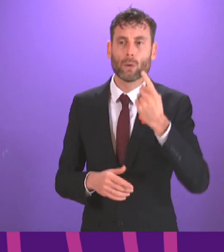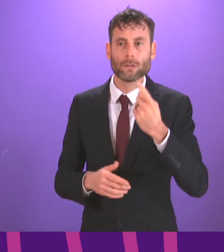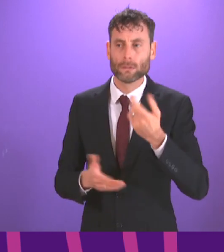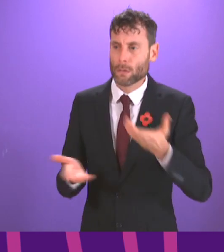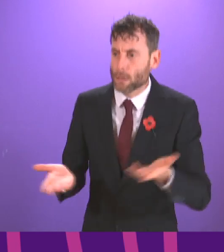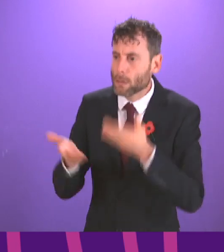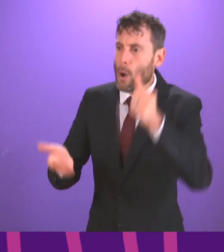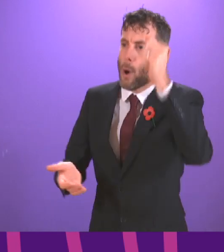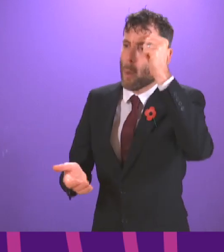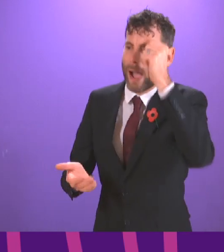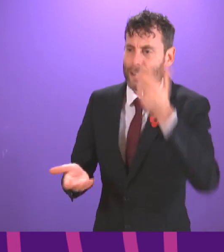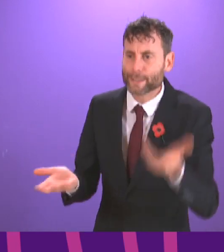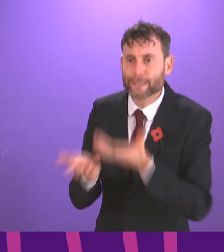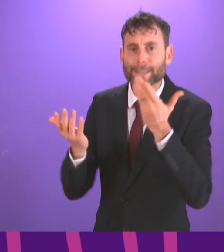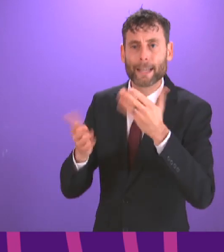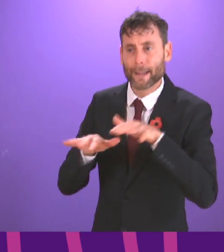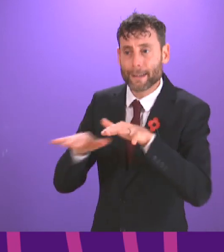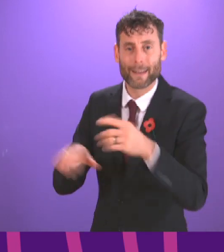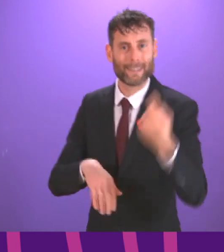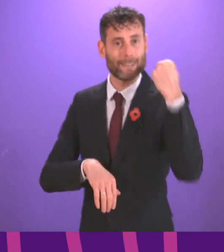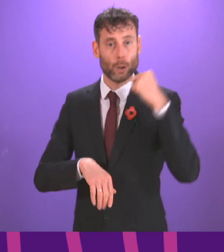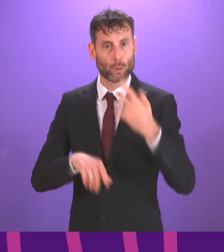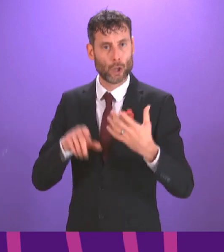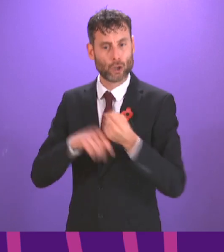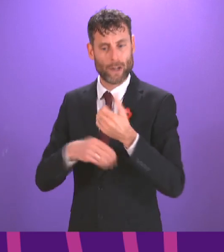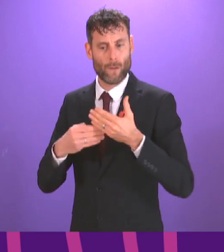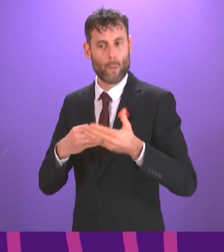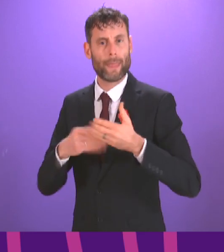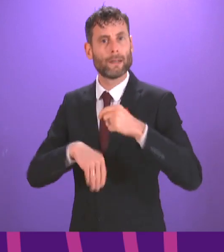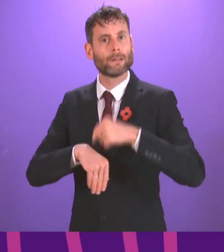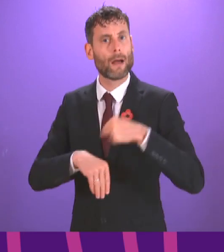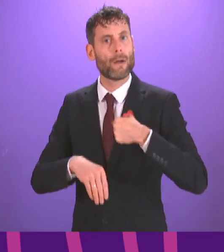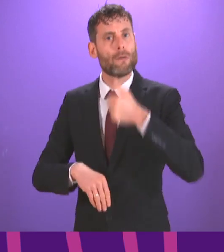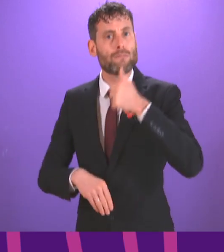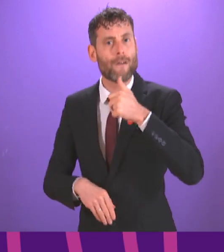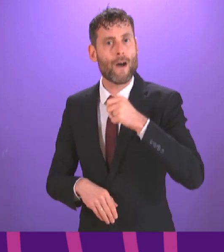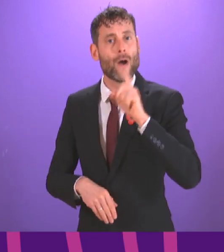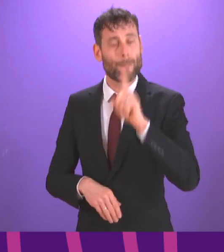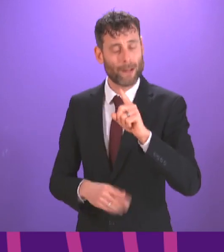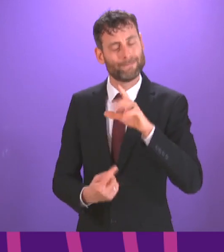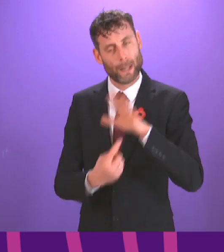to the measures according to the anticipated timescale. I think that we have done the right and responsible thing, which was to recognise what has happened,